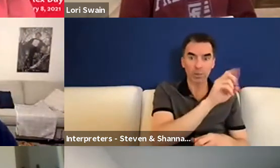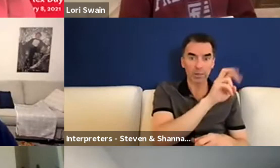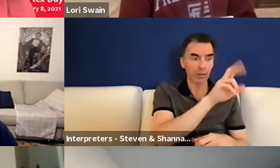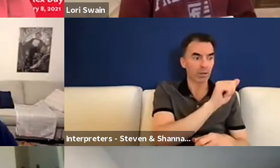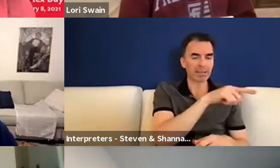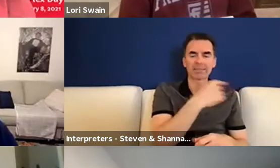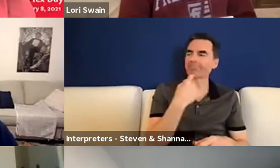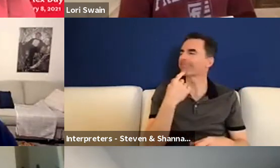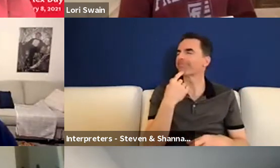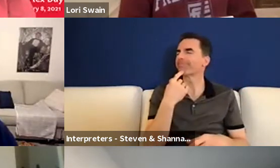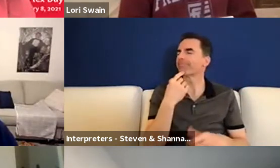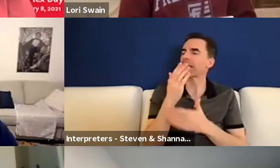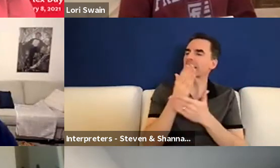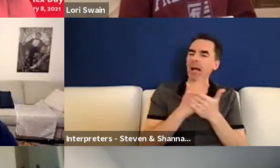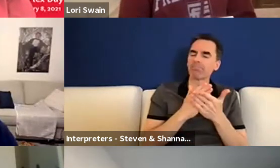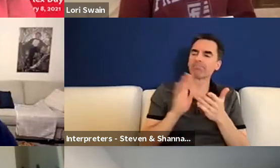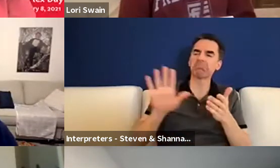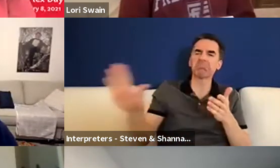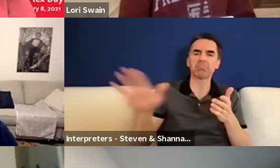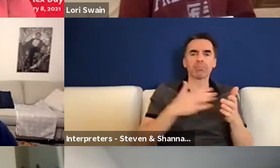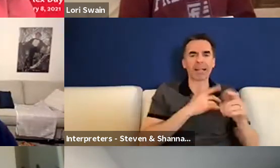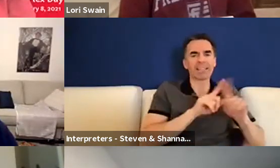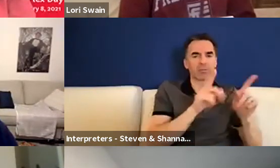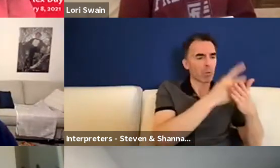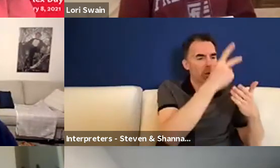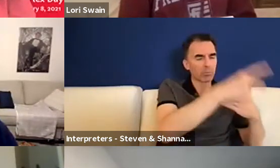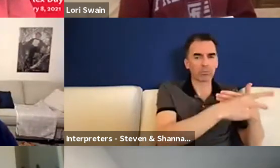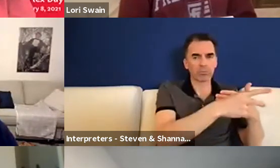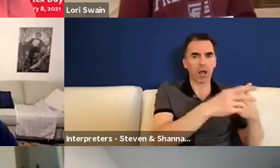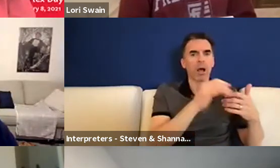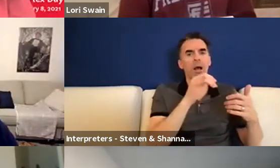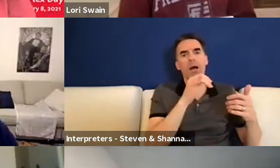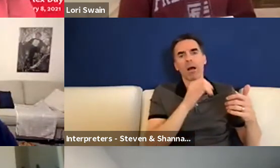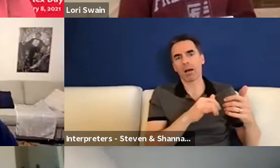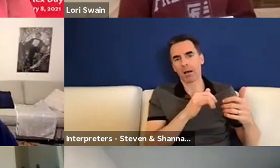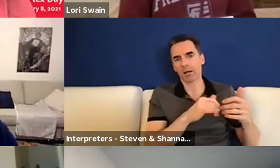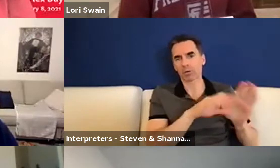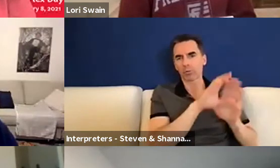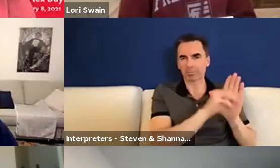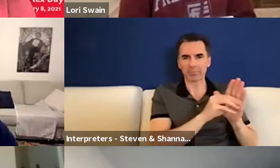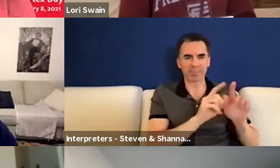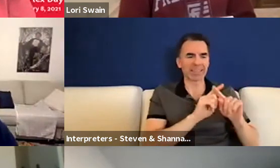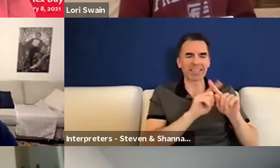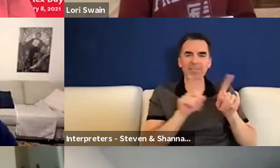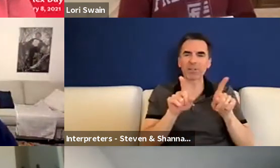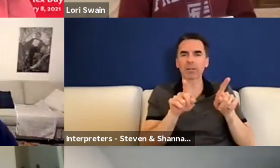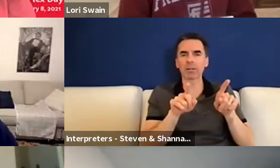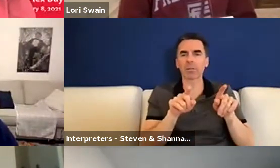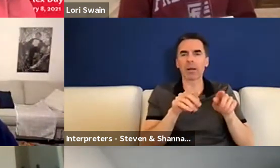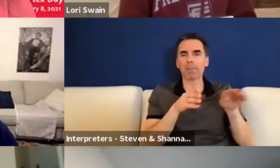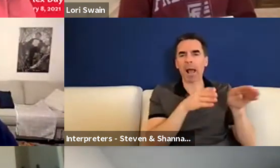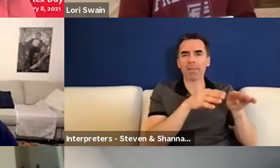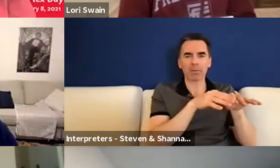programs that they offer their schools. So they're only going to have certain curricular pathways at their school as well. But we are